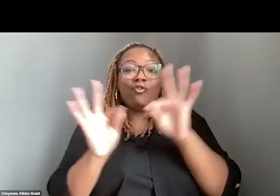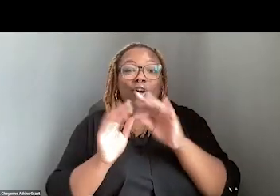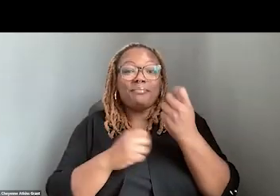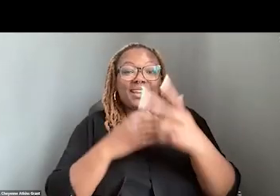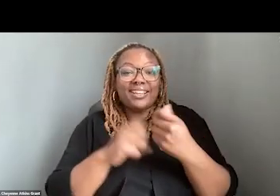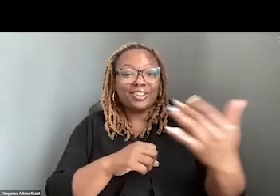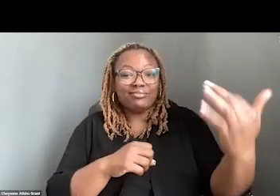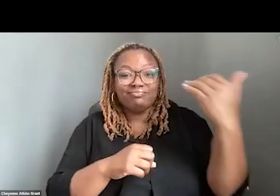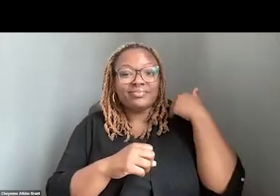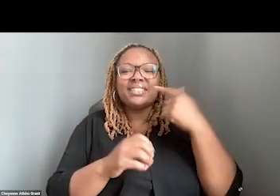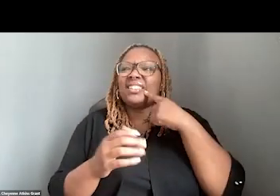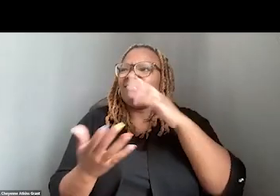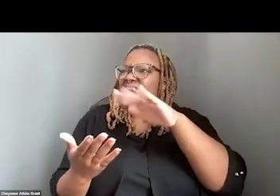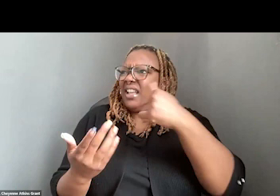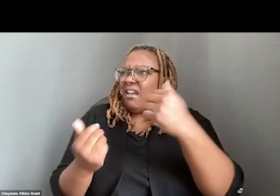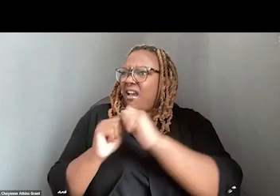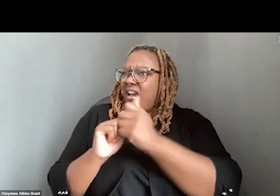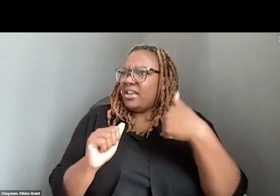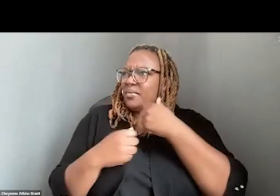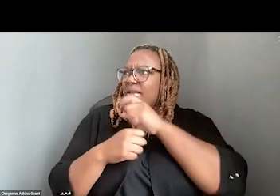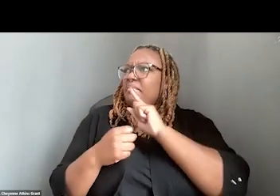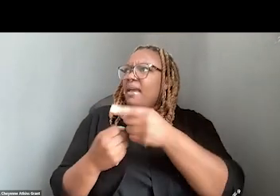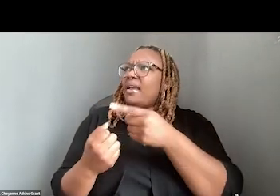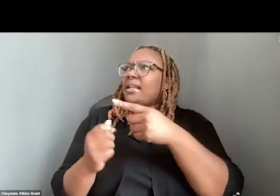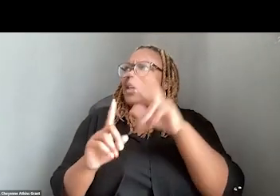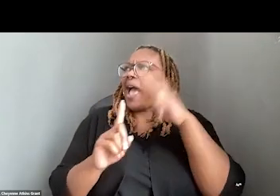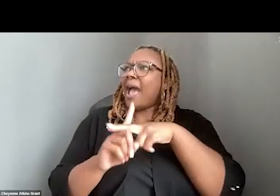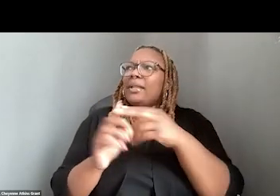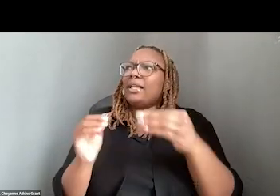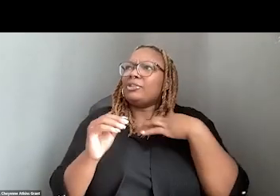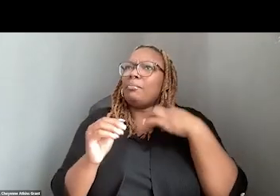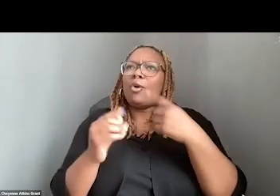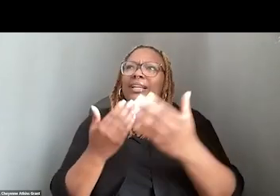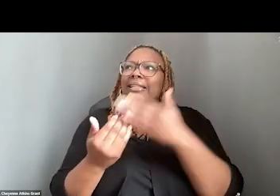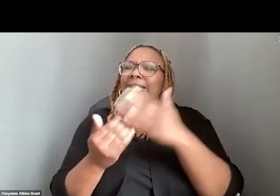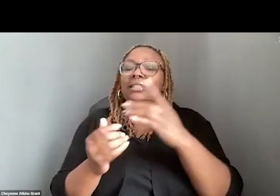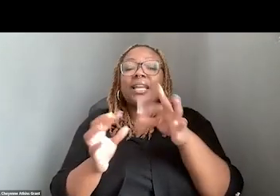hey, how can we make these applications a lot easier, especially if you're applying